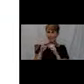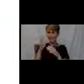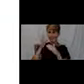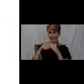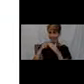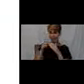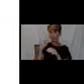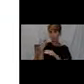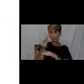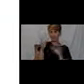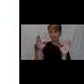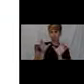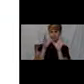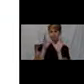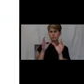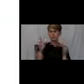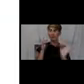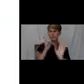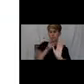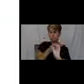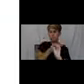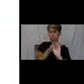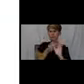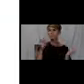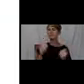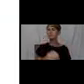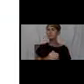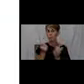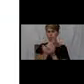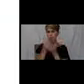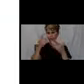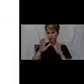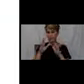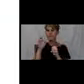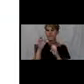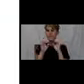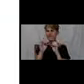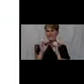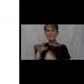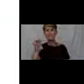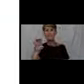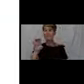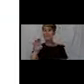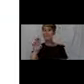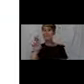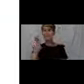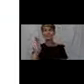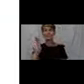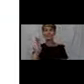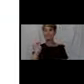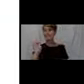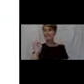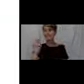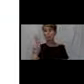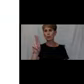of participation following the survey, though no CEUs are provided from HHRC, next slide.